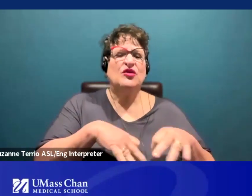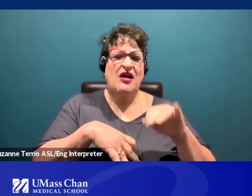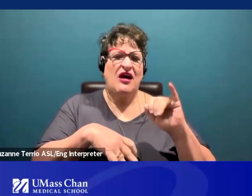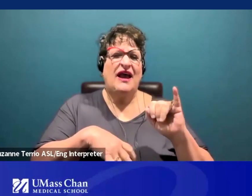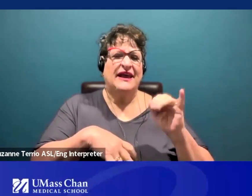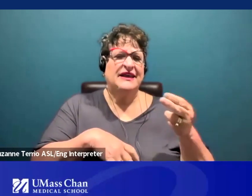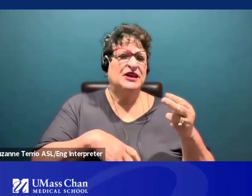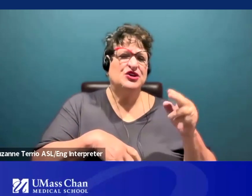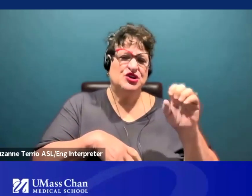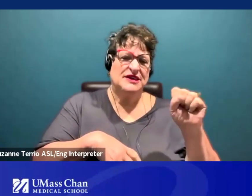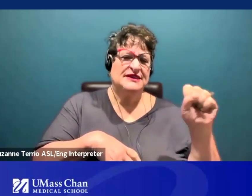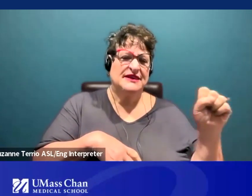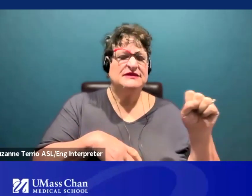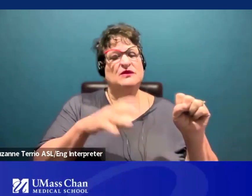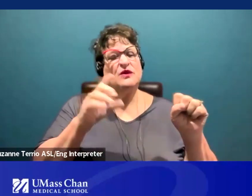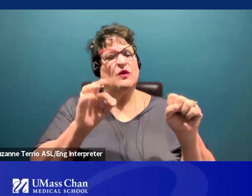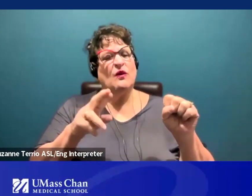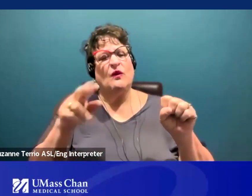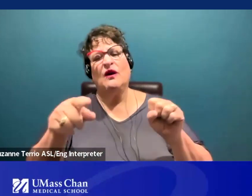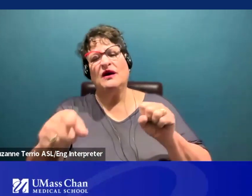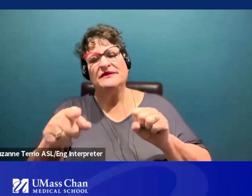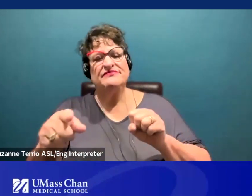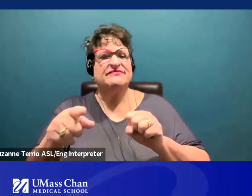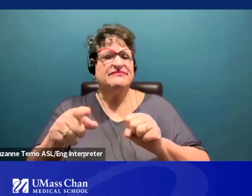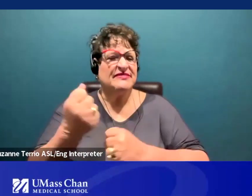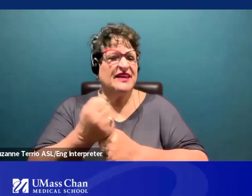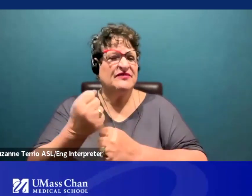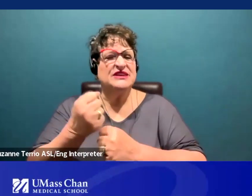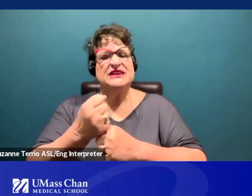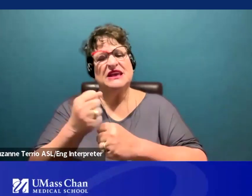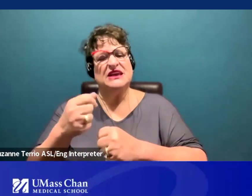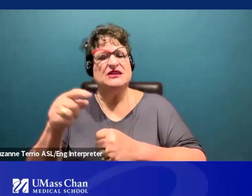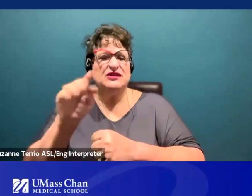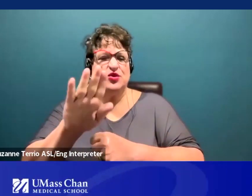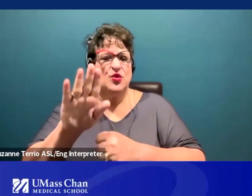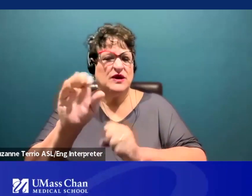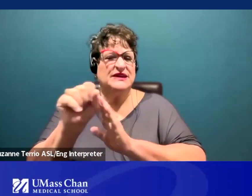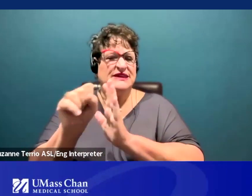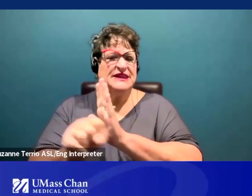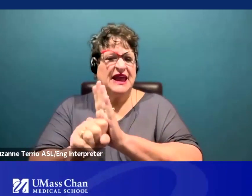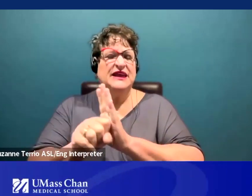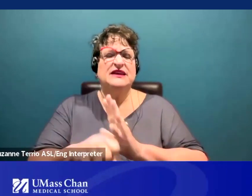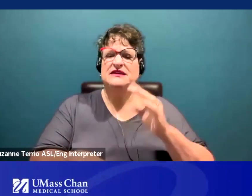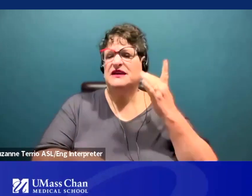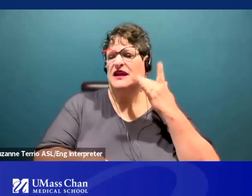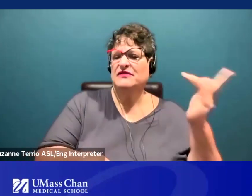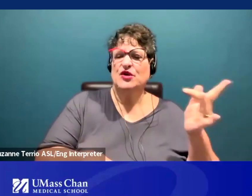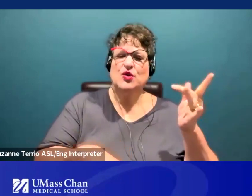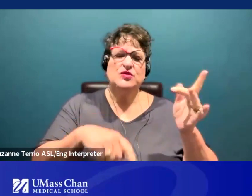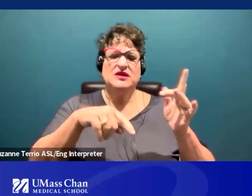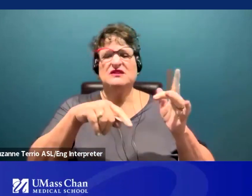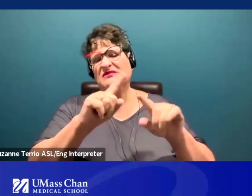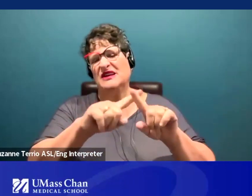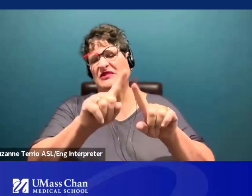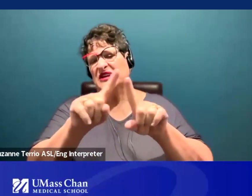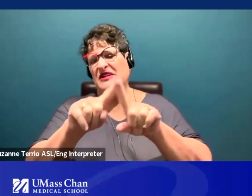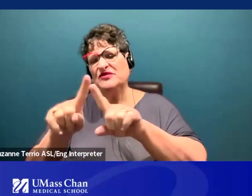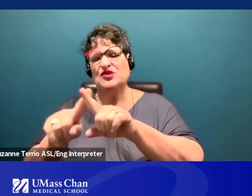So, in California, it's disability rights, California. It might be disability rights, Minnesota, and ask them, you know, what are ways that we can help our client if